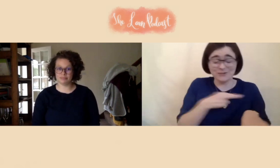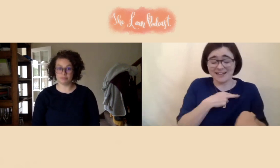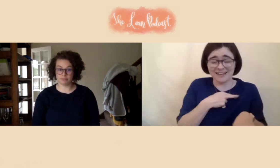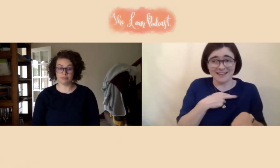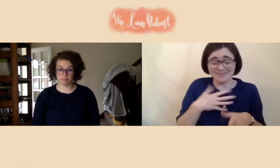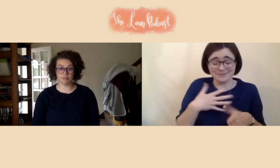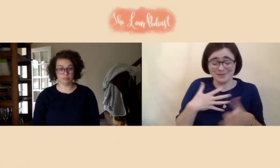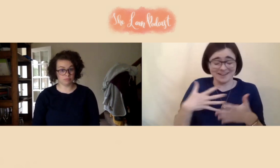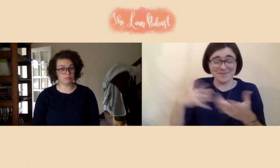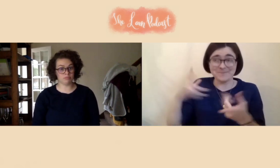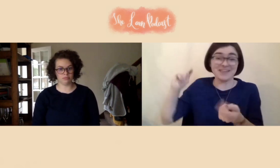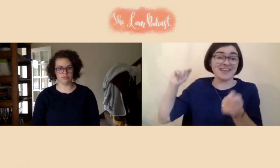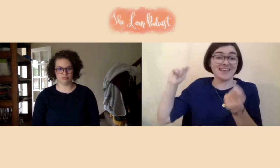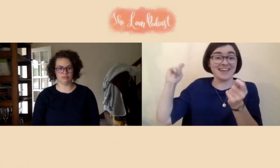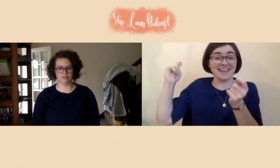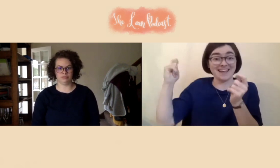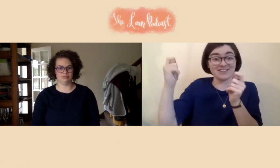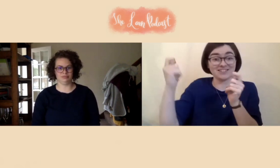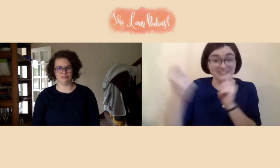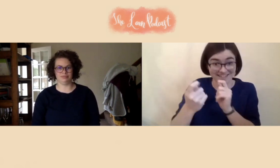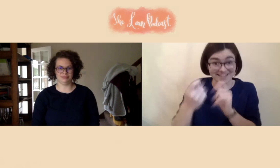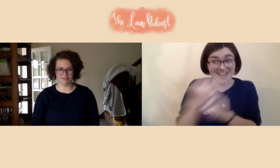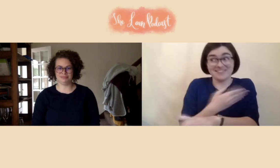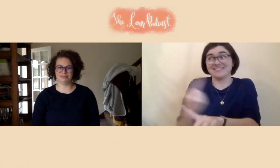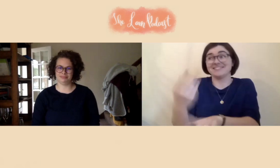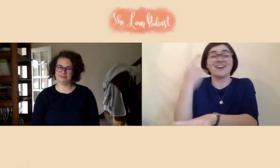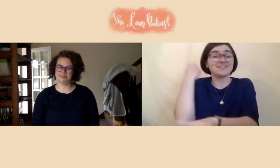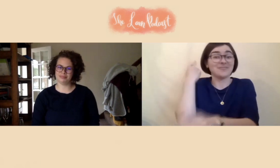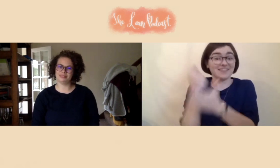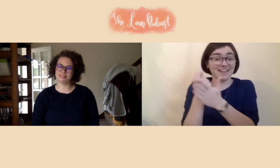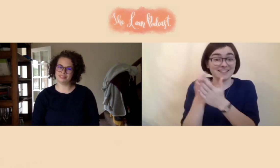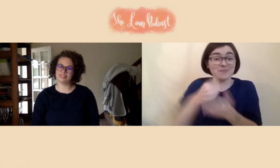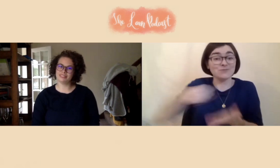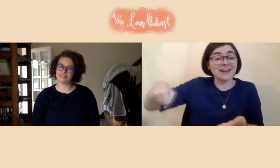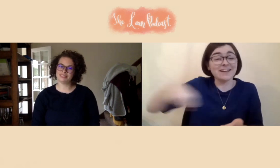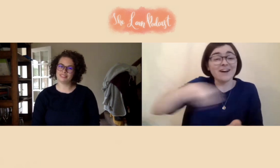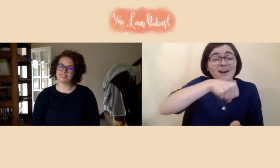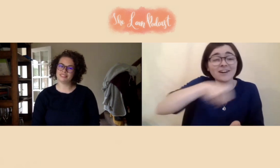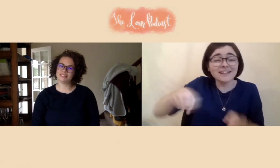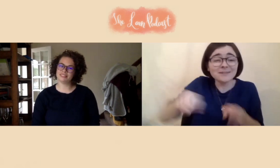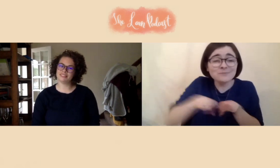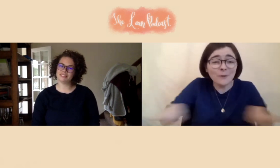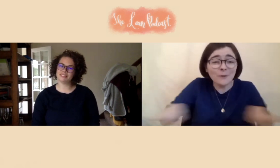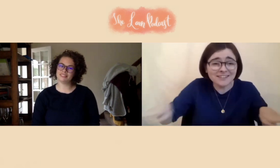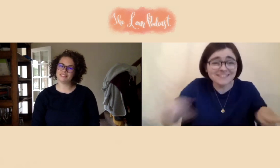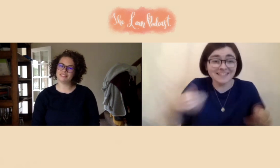you could say. It began on an ironing board. It's now on a desk.